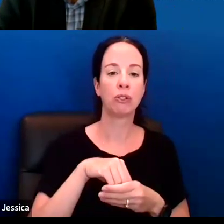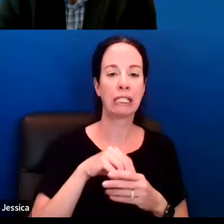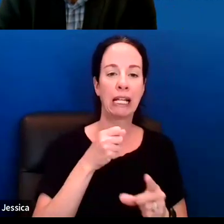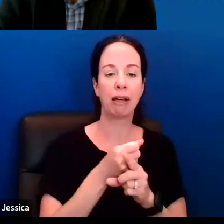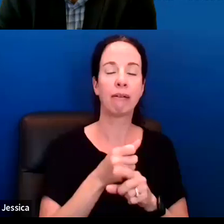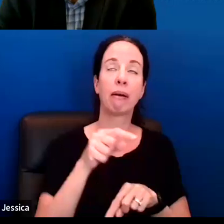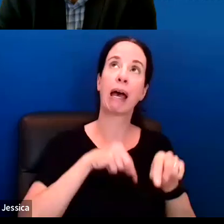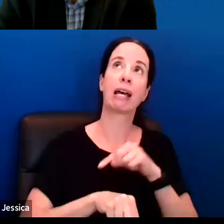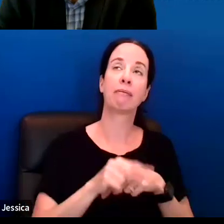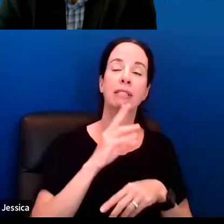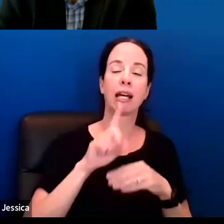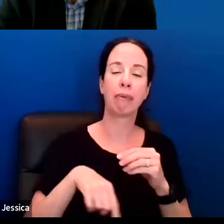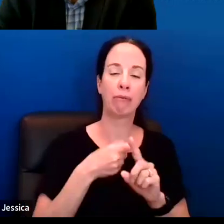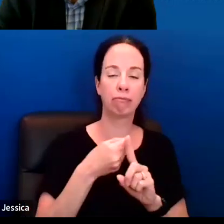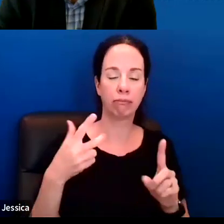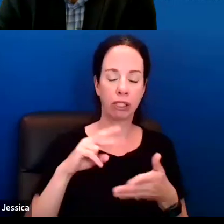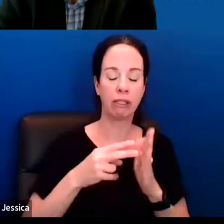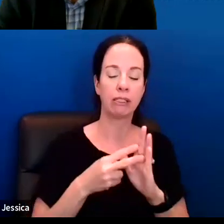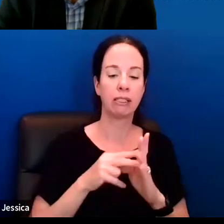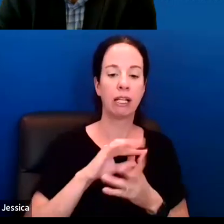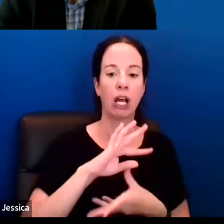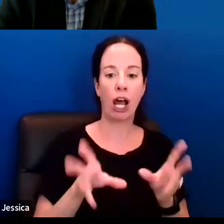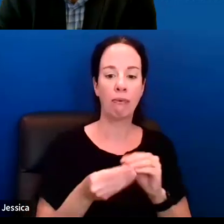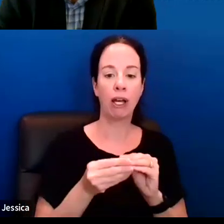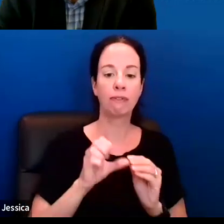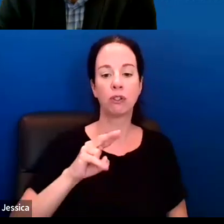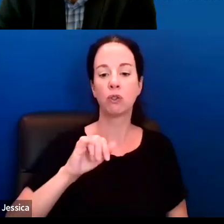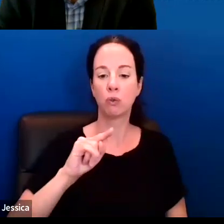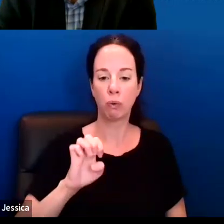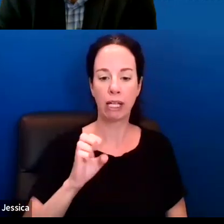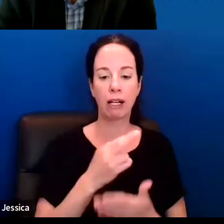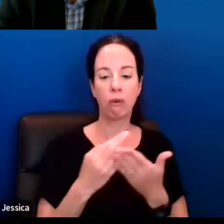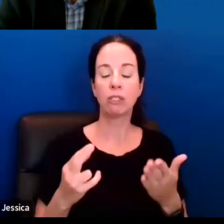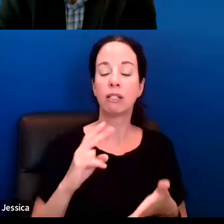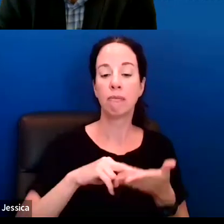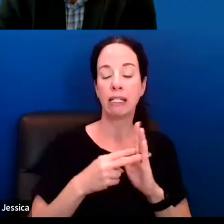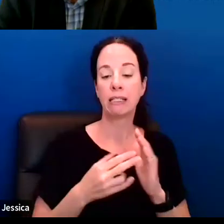two on what it is. It's a comprehensive suite of resources that's intended to help you all evaluate